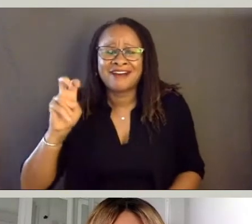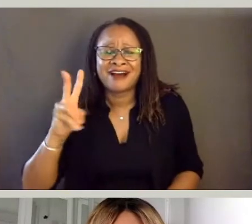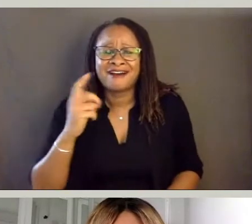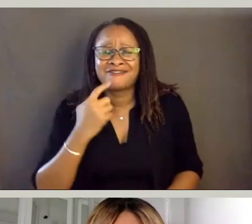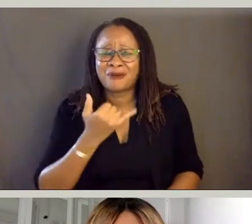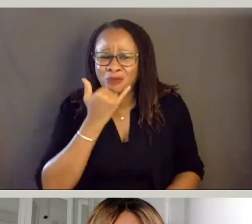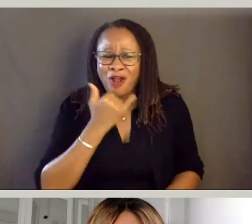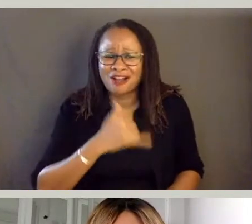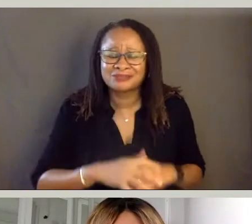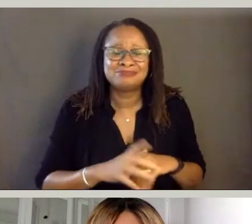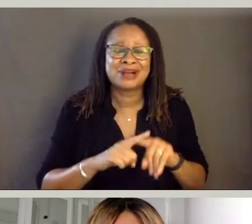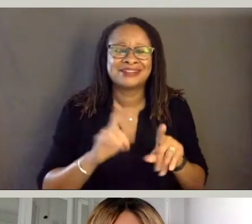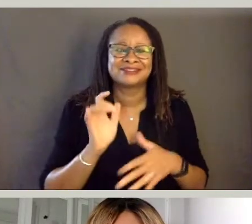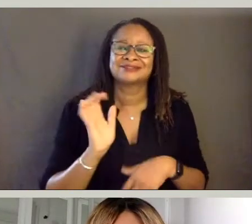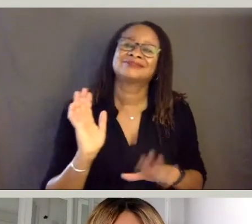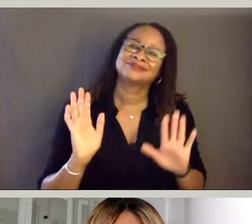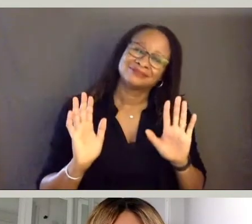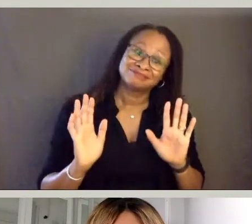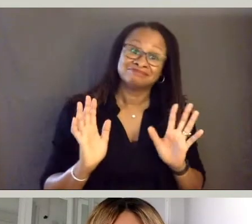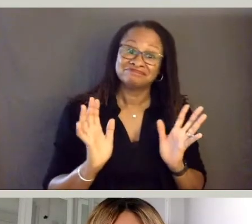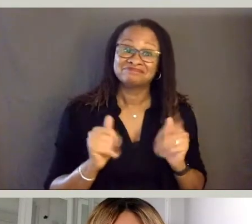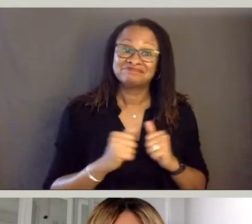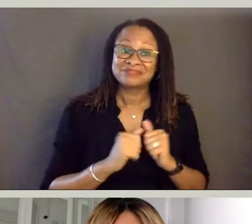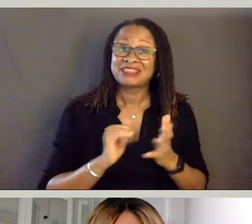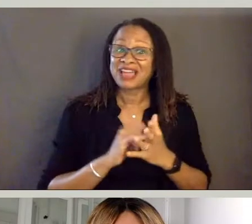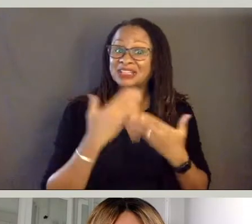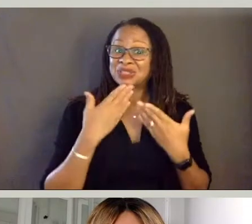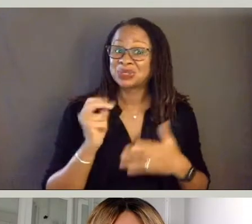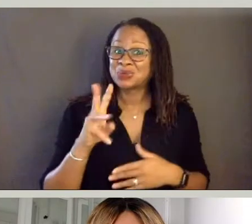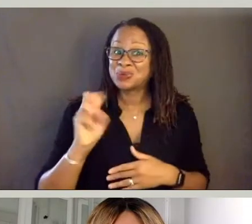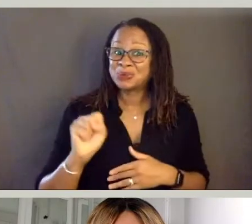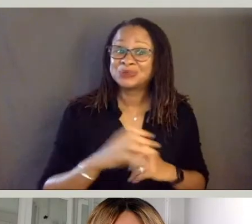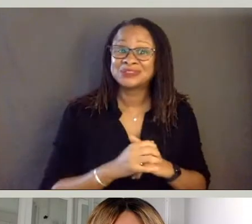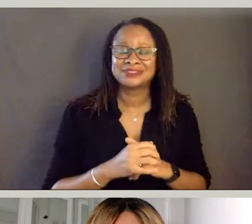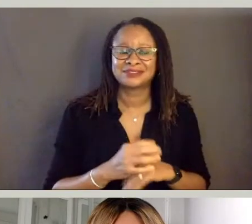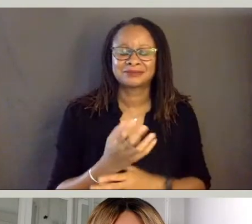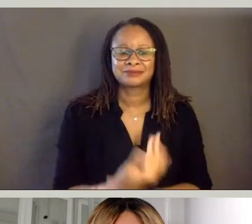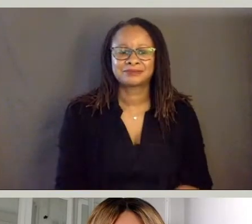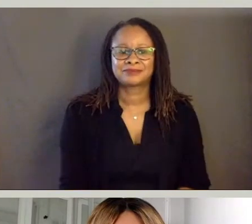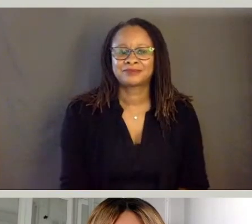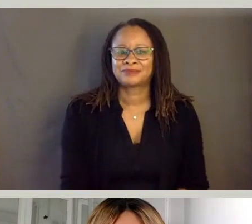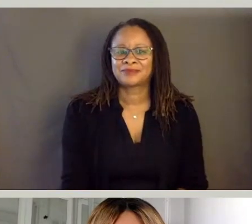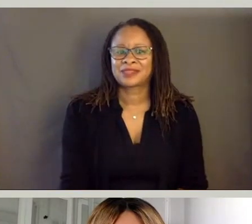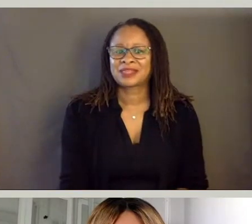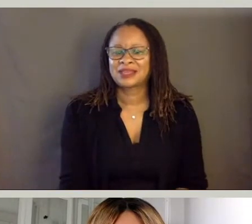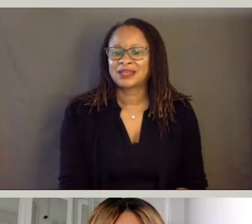but so that's certainly some good news. She's doing miraculously.